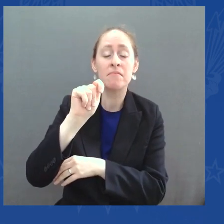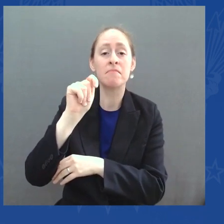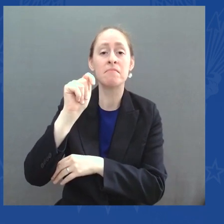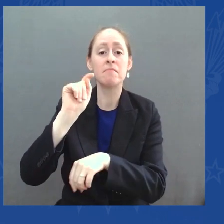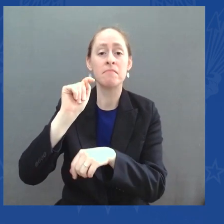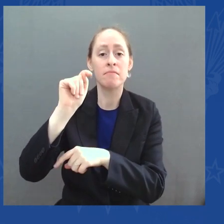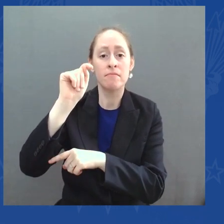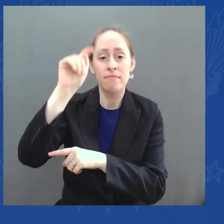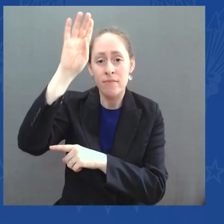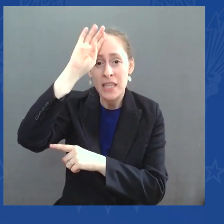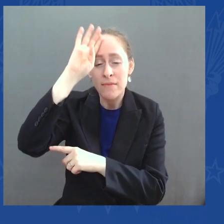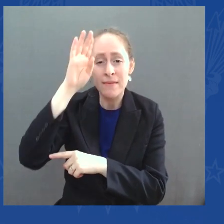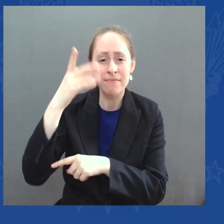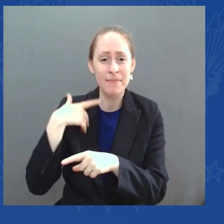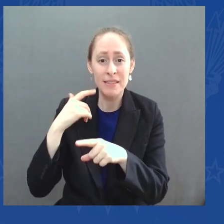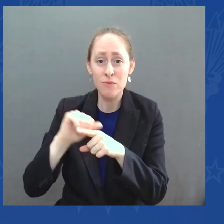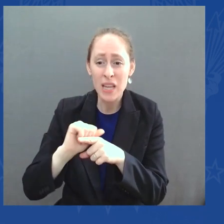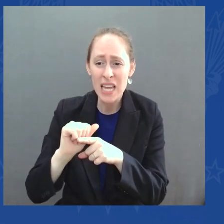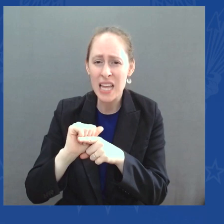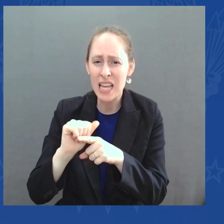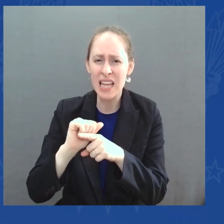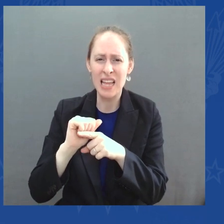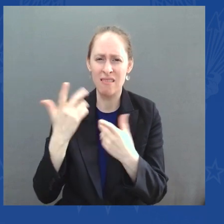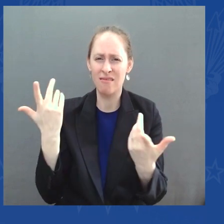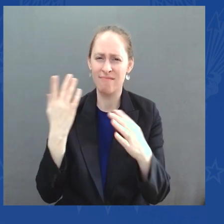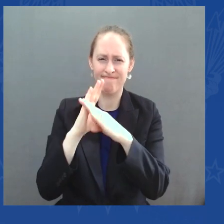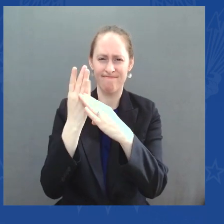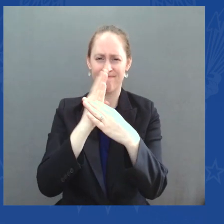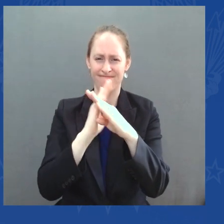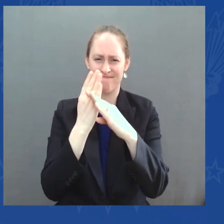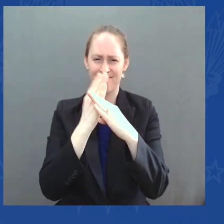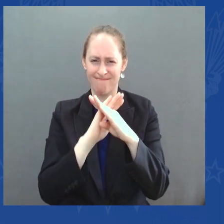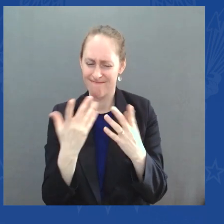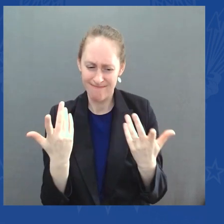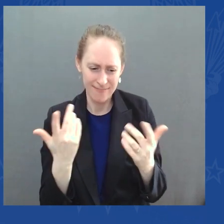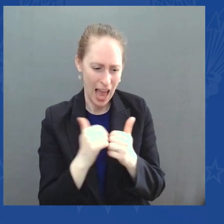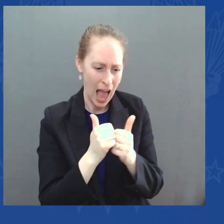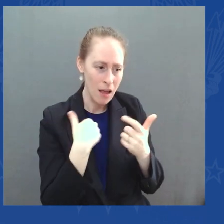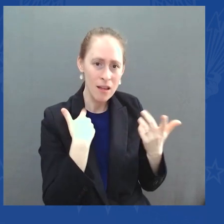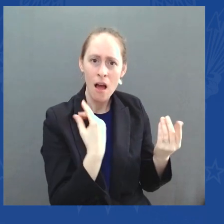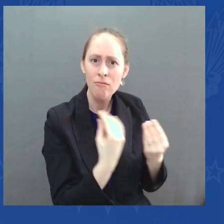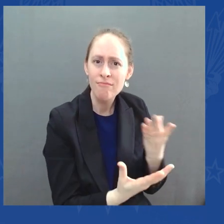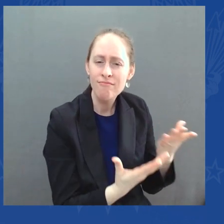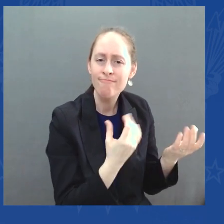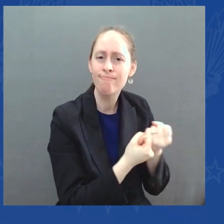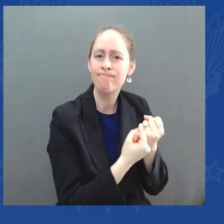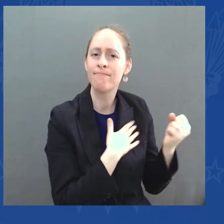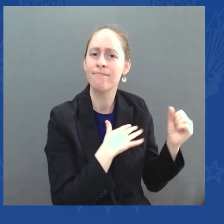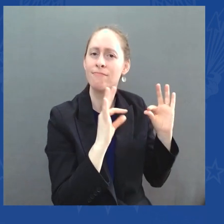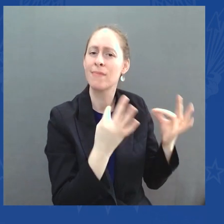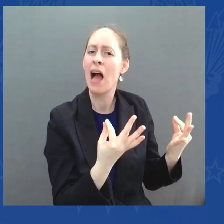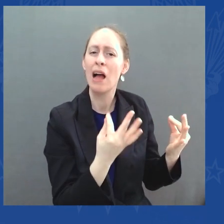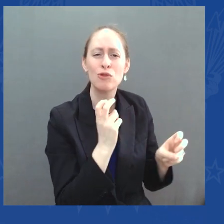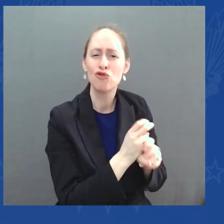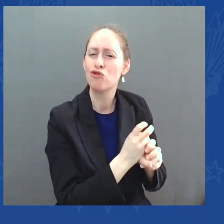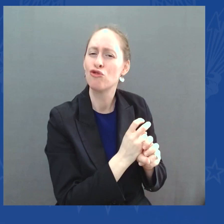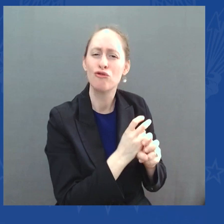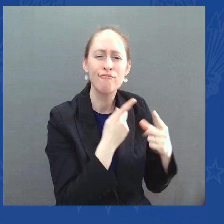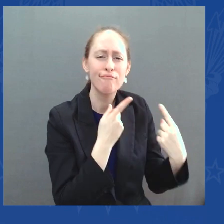to also support my family. My significant other able in our son and I lived two minutes away from New England